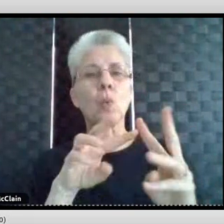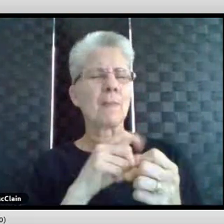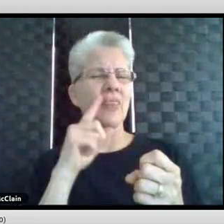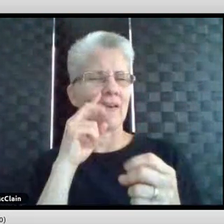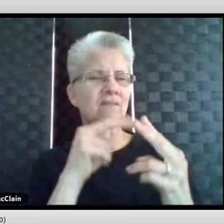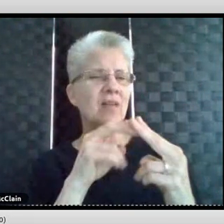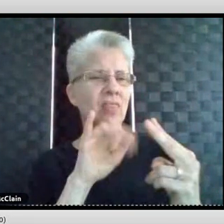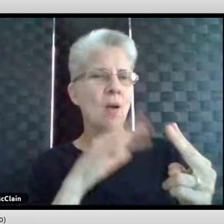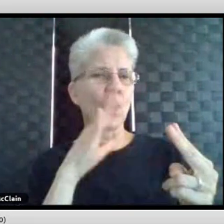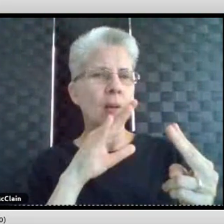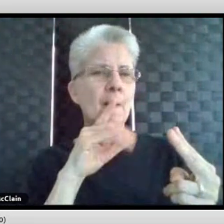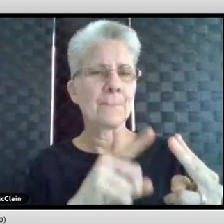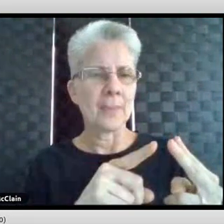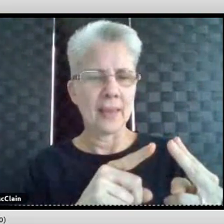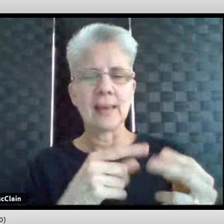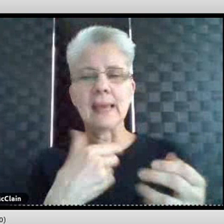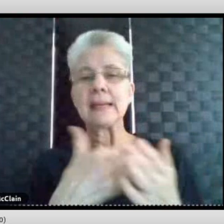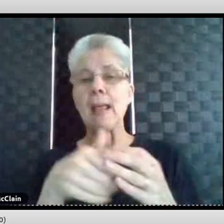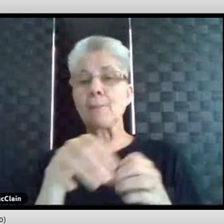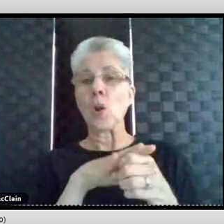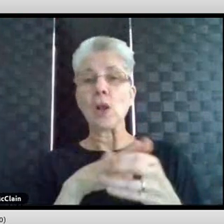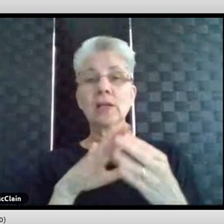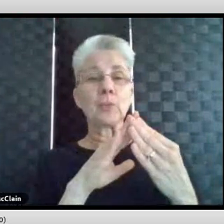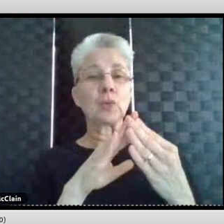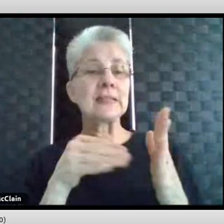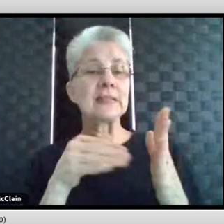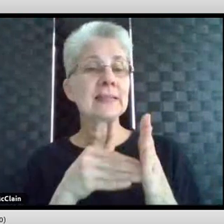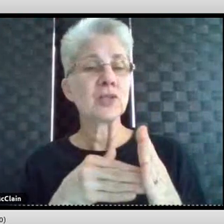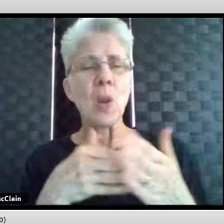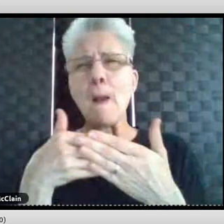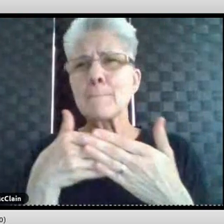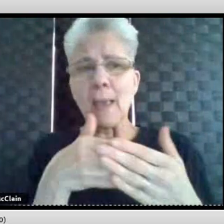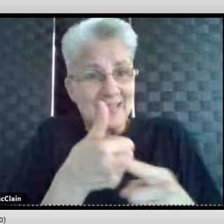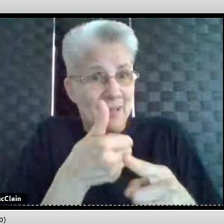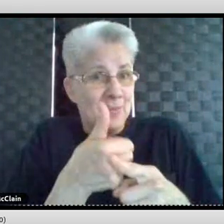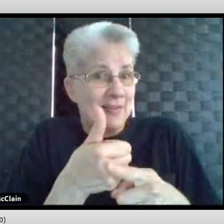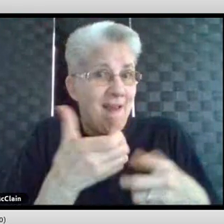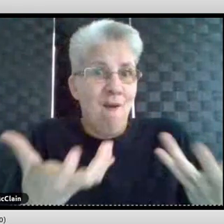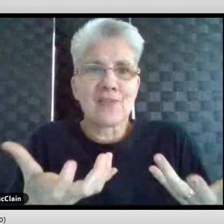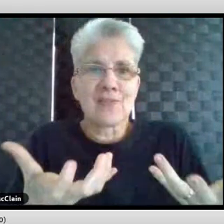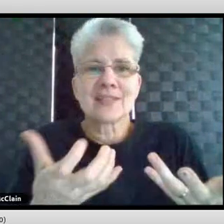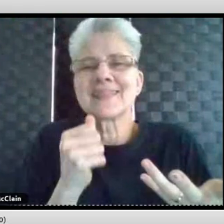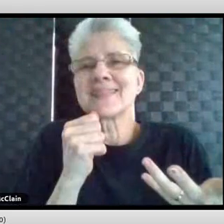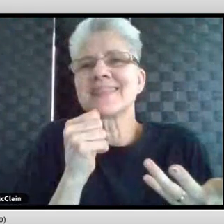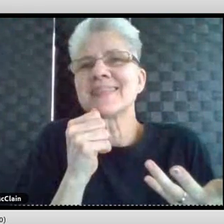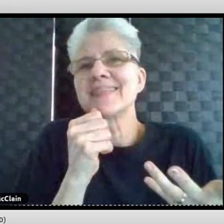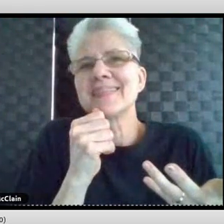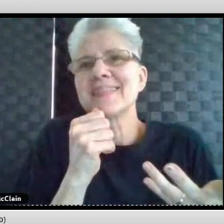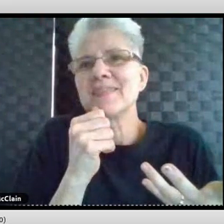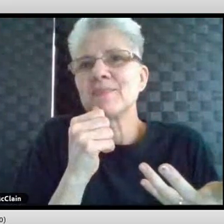So, absolutely -- neighborhood community centers, babies themselves -- not that you're gonna go directly the baby, of course.